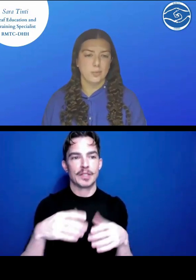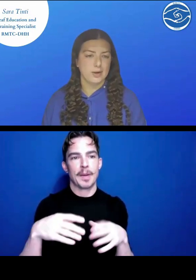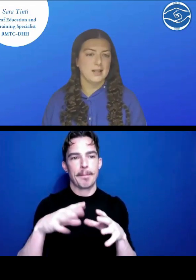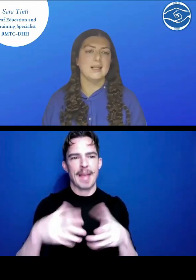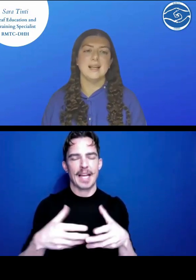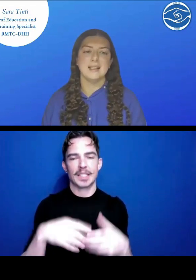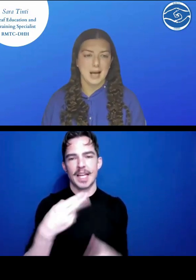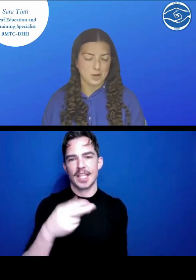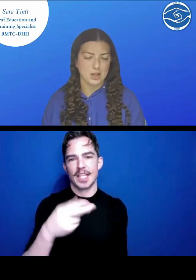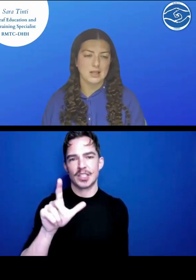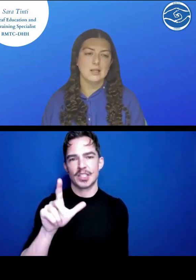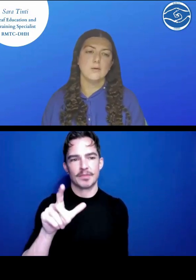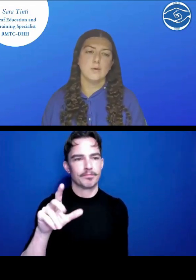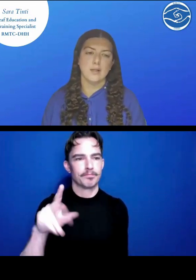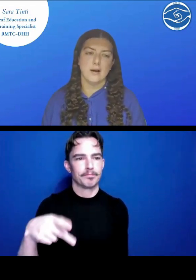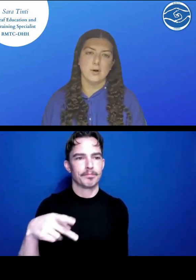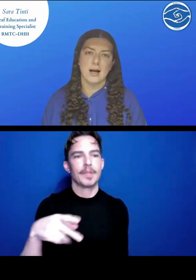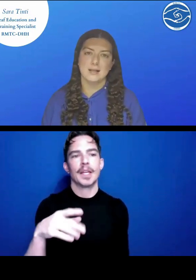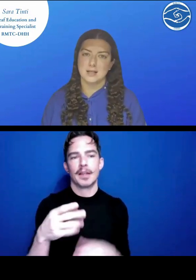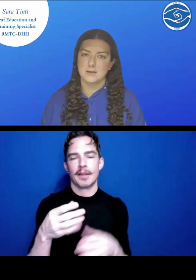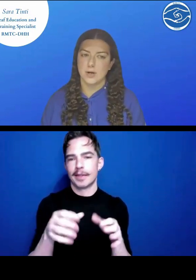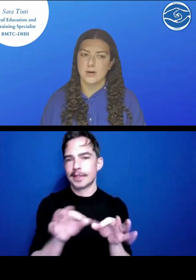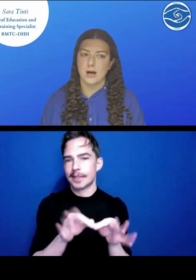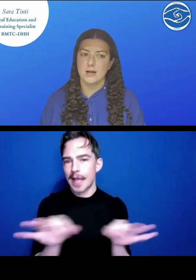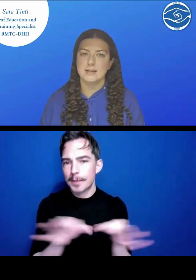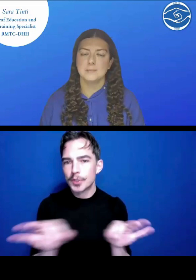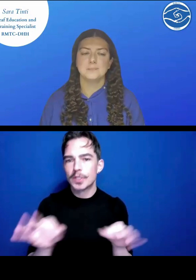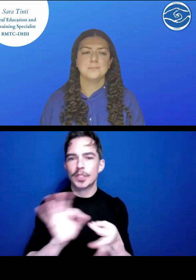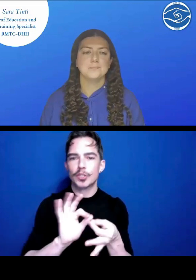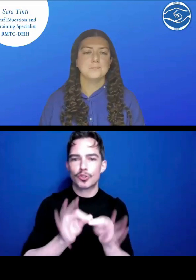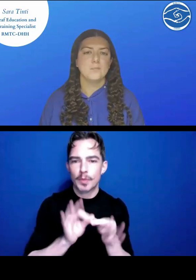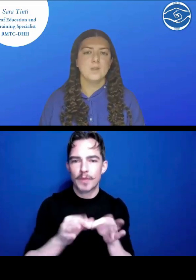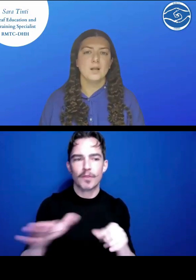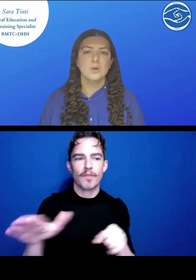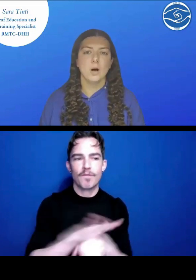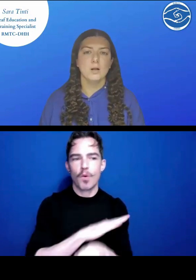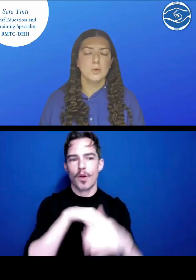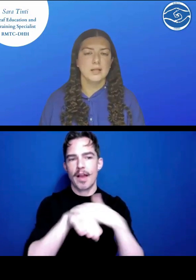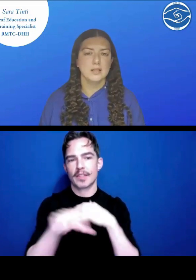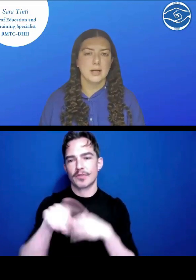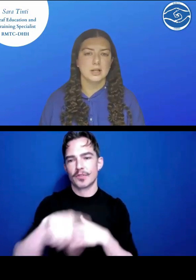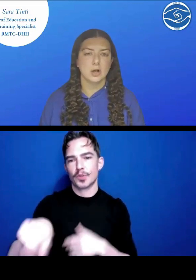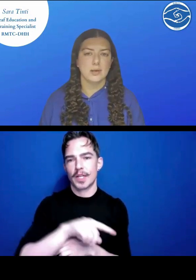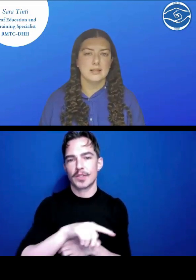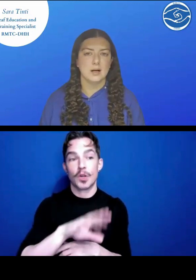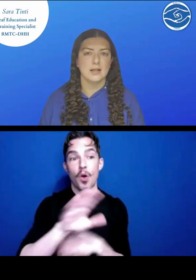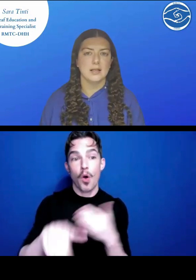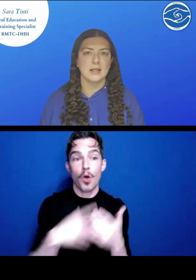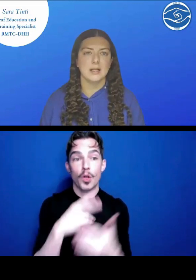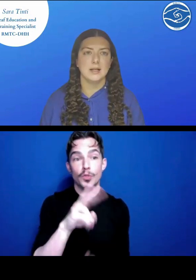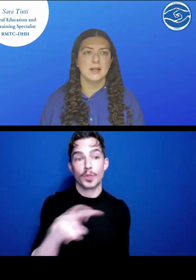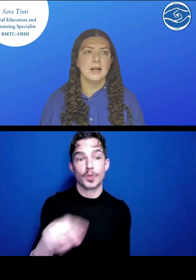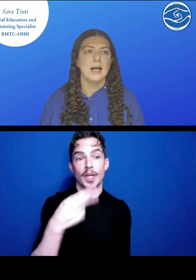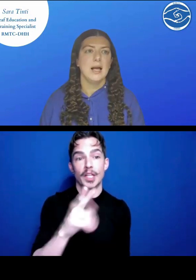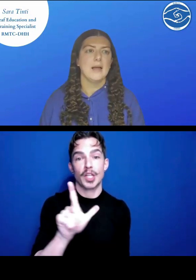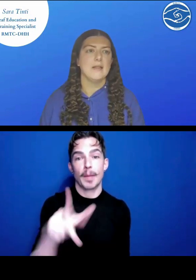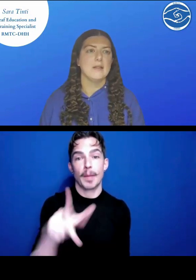interpreted and captioned for that full access for you guys. So, all 22 HLPS are in here. And